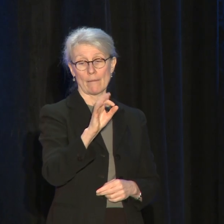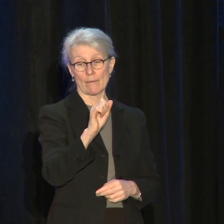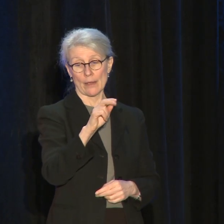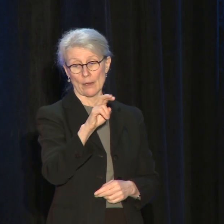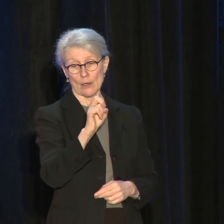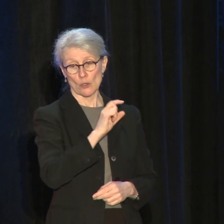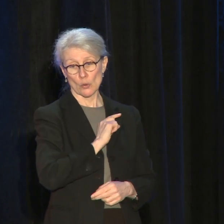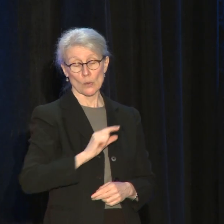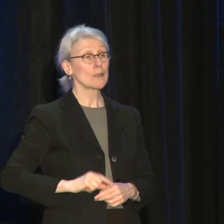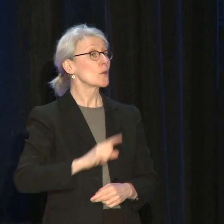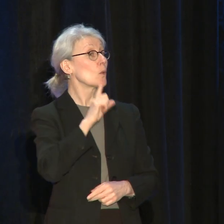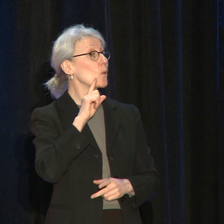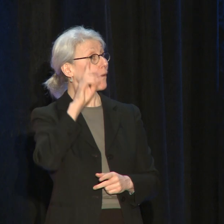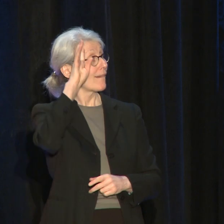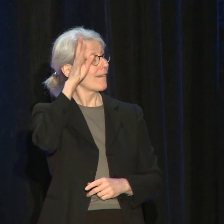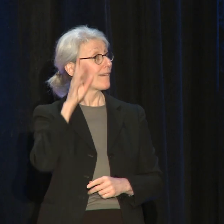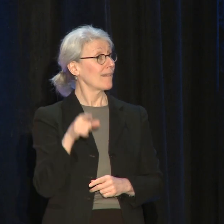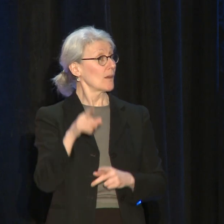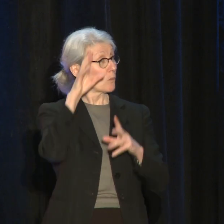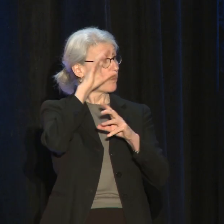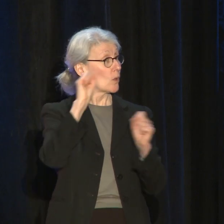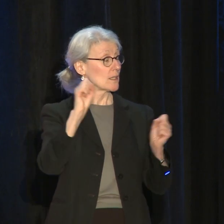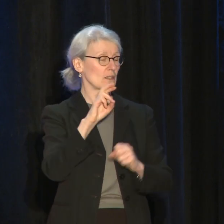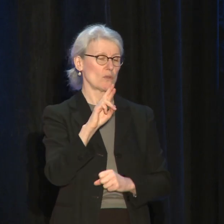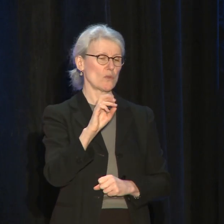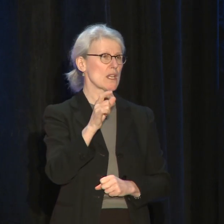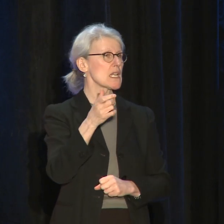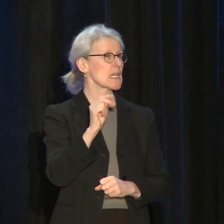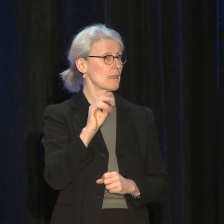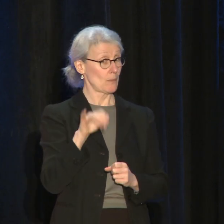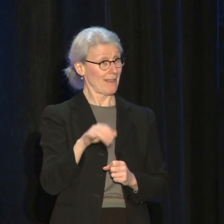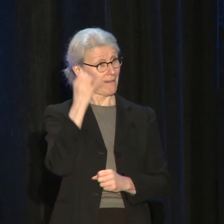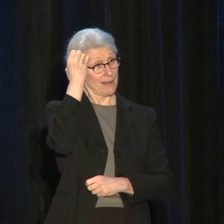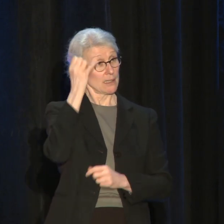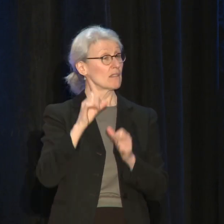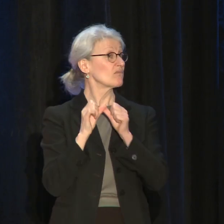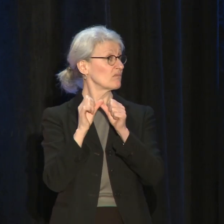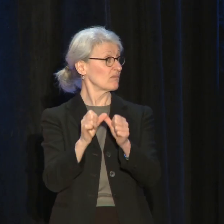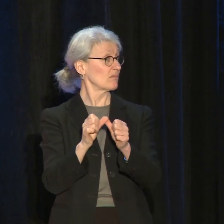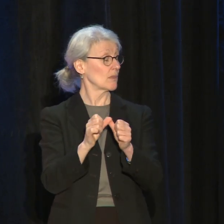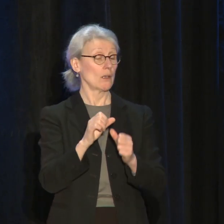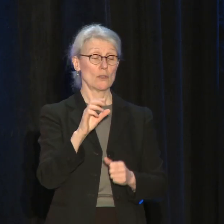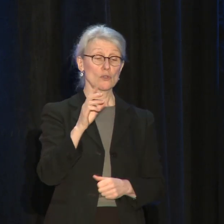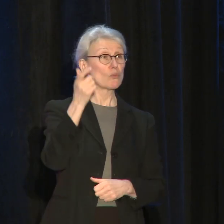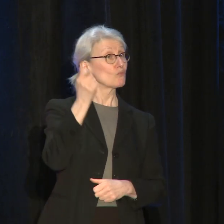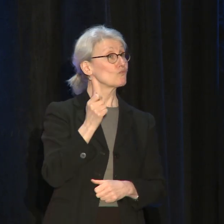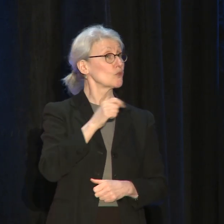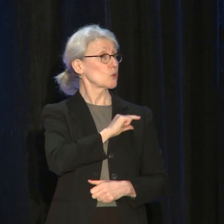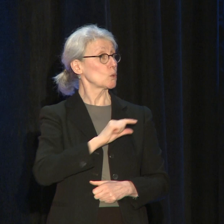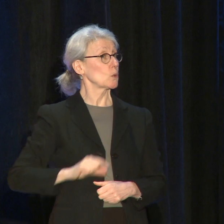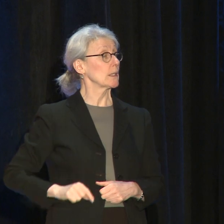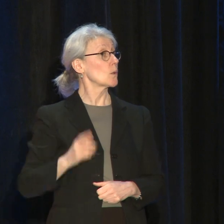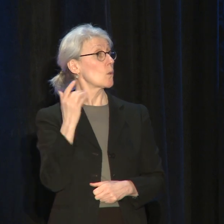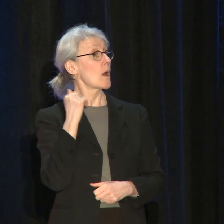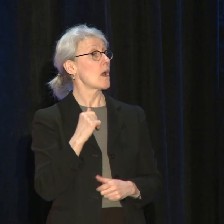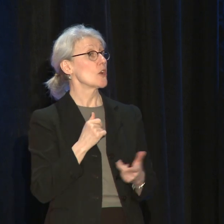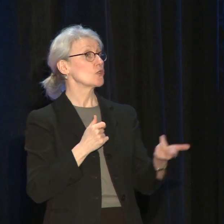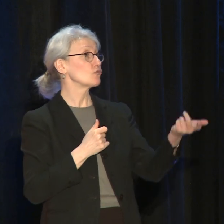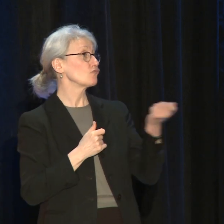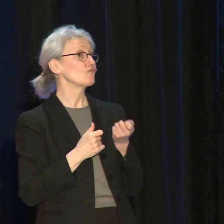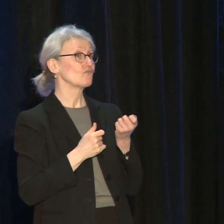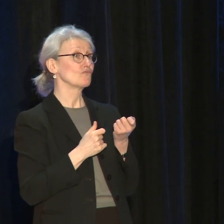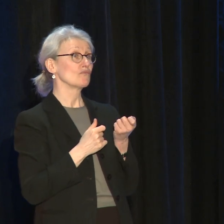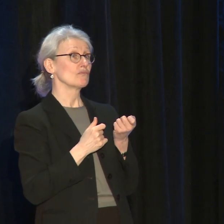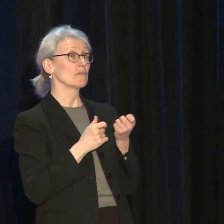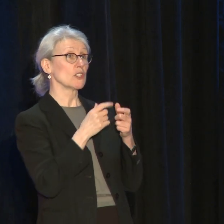Reagan, but these ideas continue, who had children only to get a welfare check. And then because